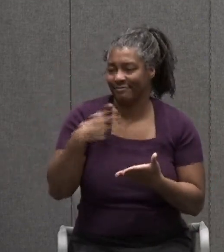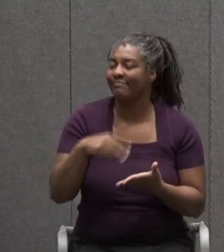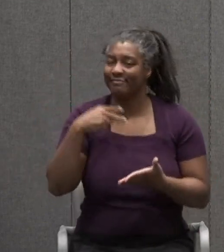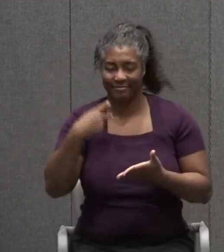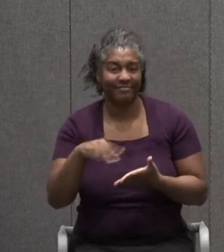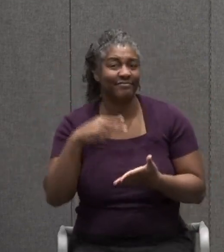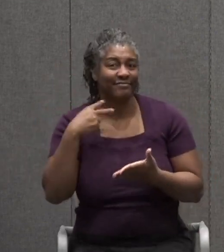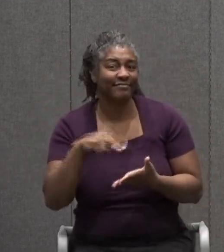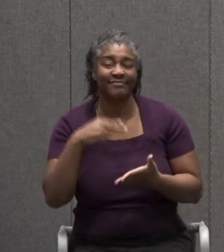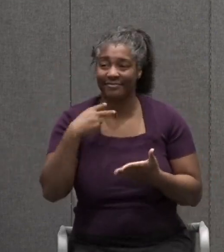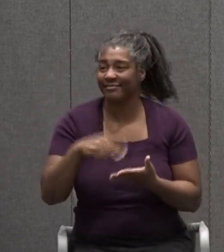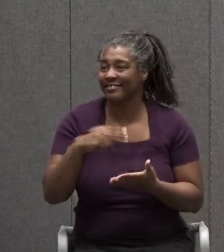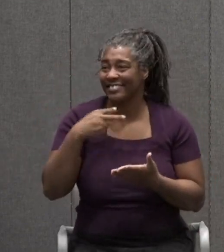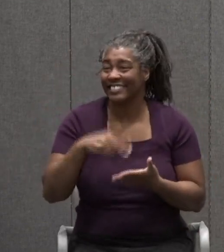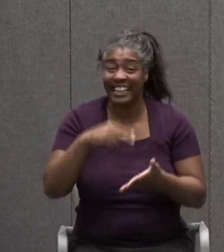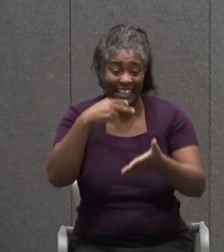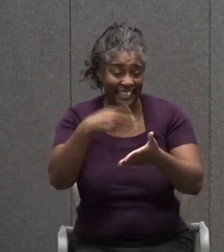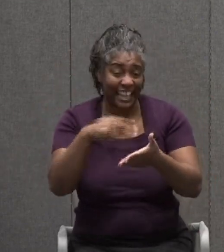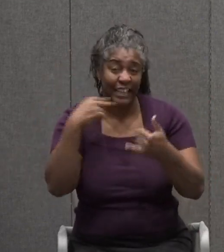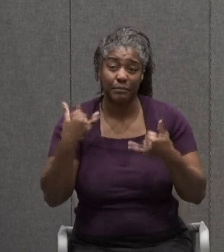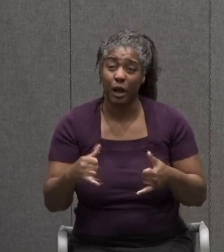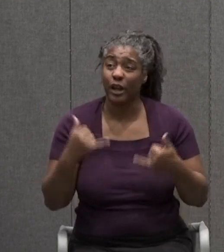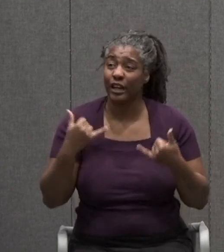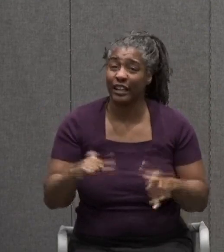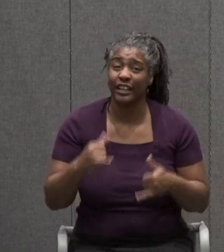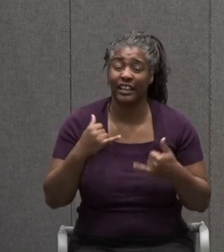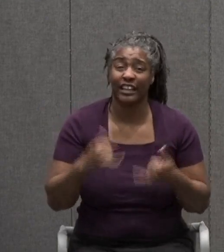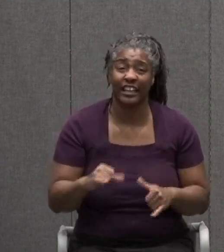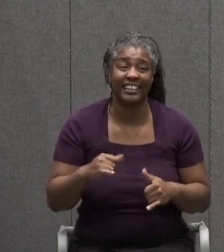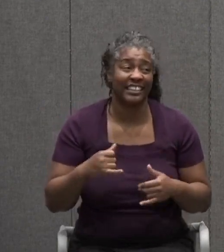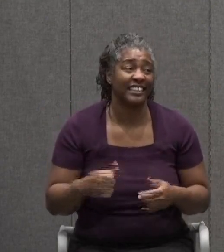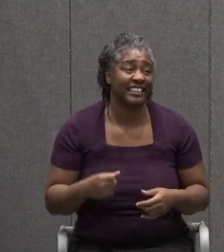What do you say? Because the beats about to drop. [Man] You can do "The Yogi shake."